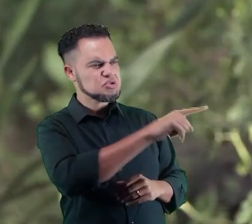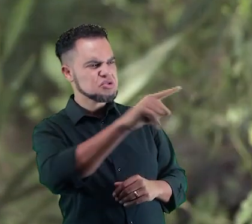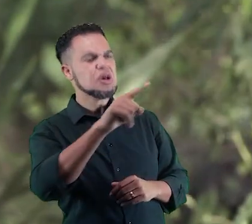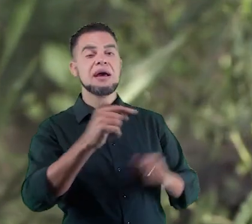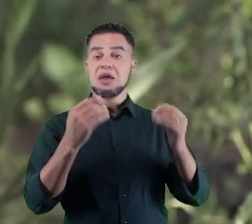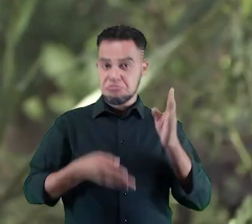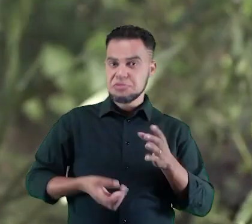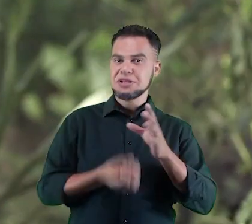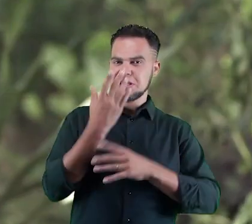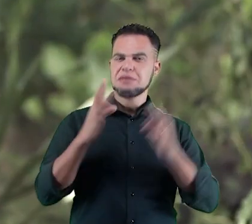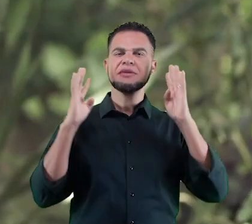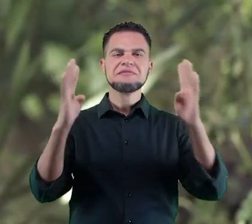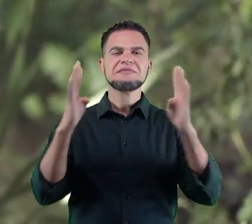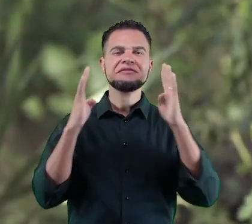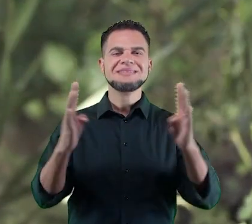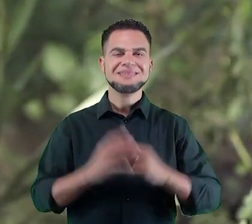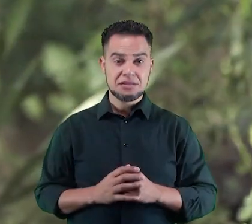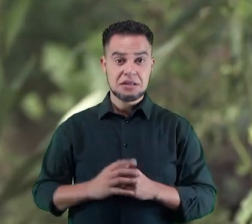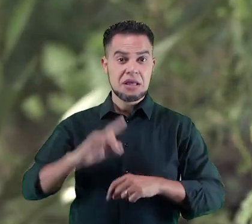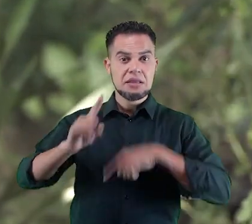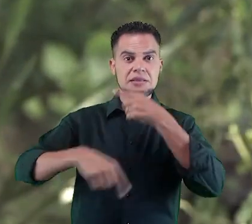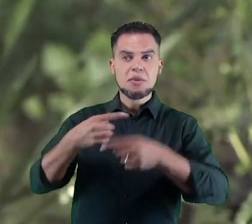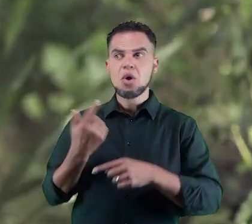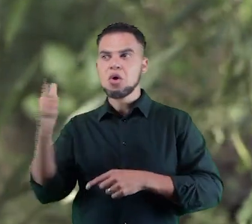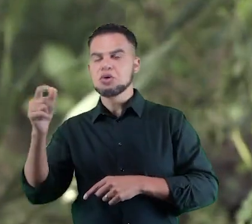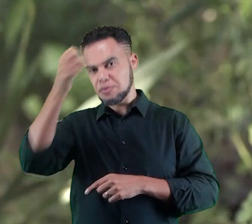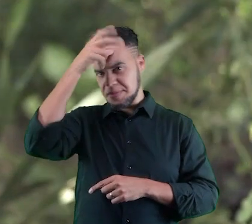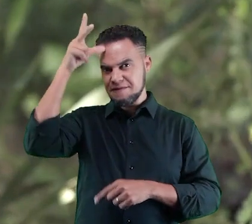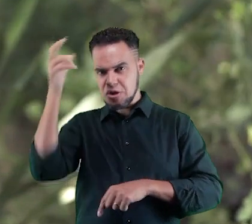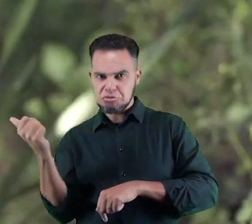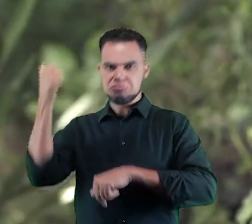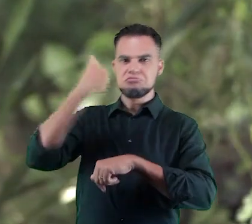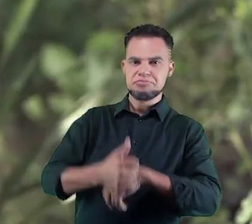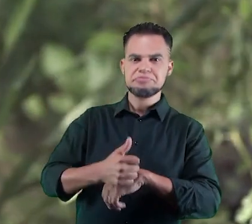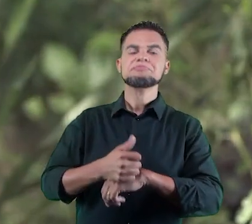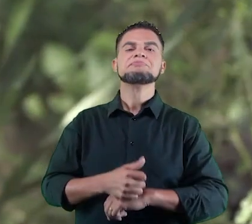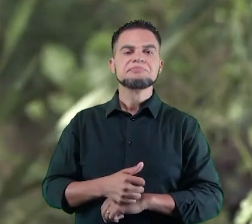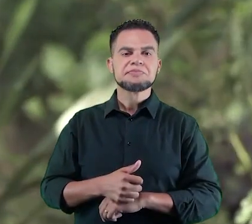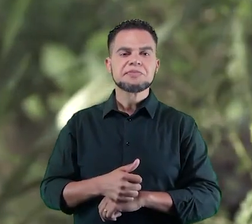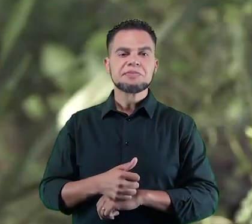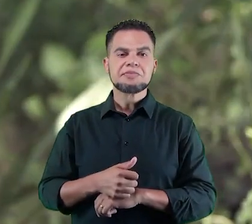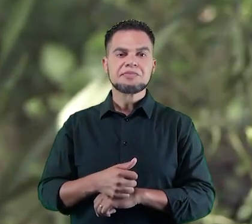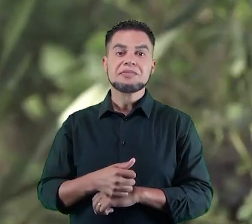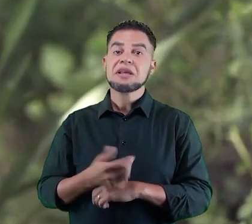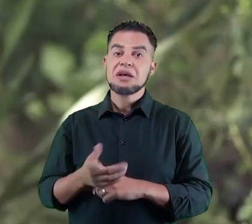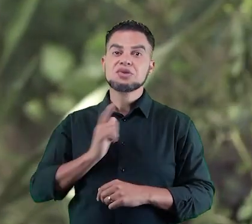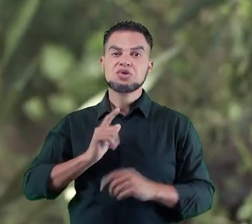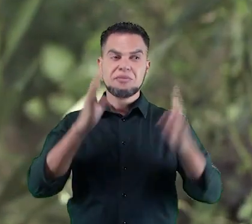the fair was right here, and after that, the other Mayor arrived at the office, we